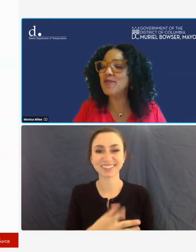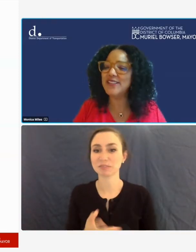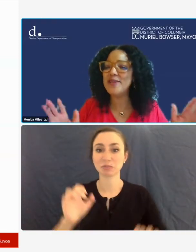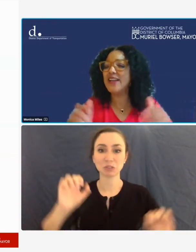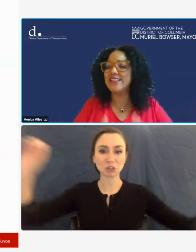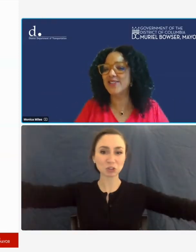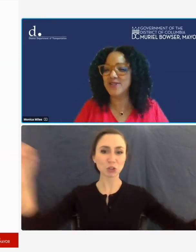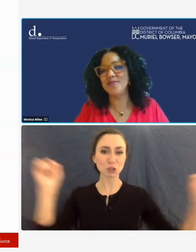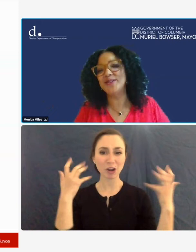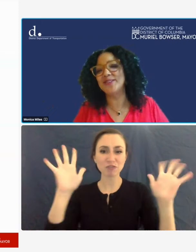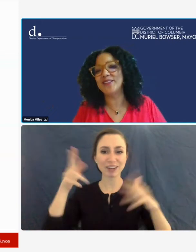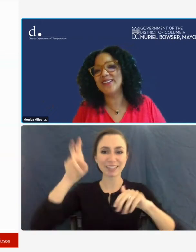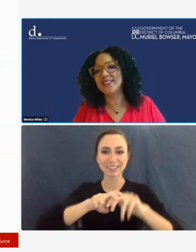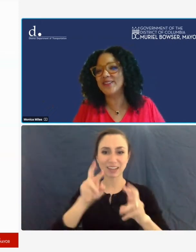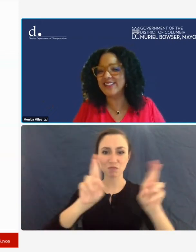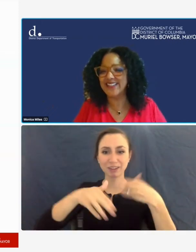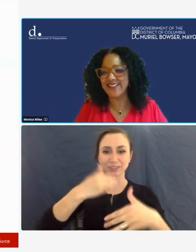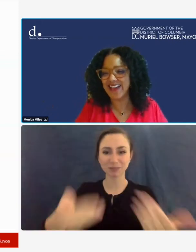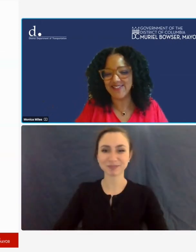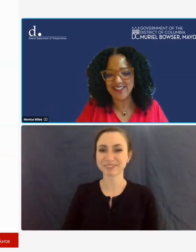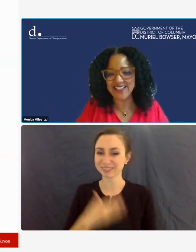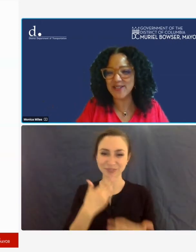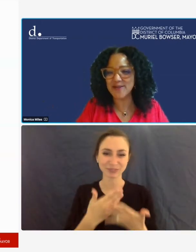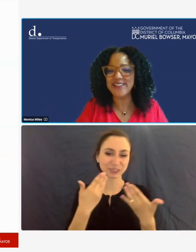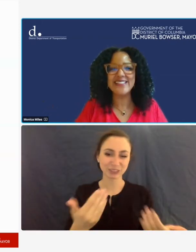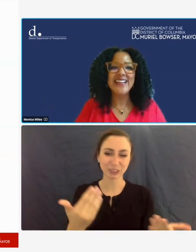sit back down at your computers because we're good to go again with the interpreters